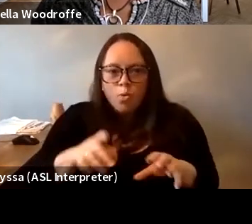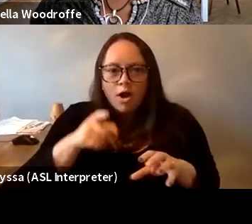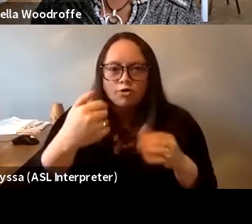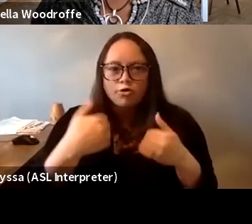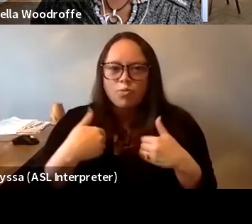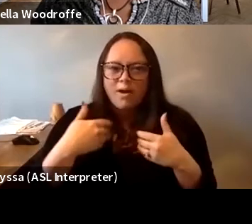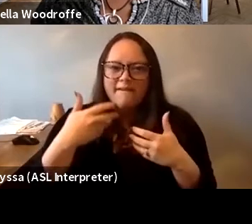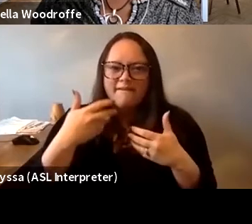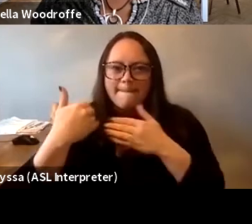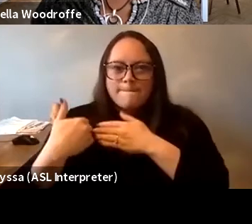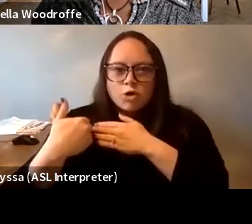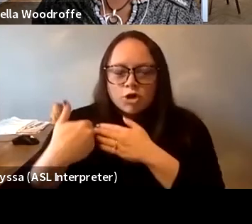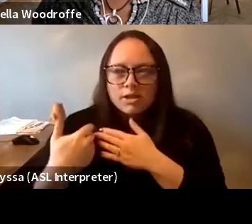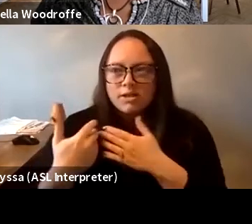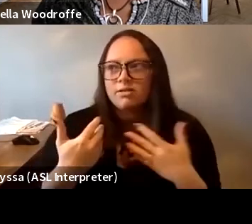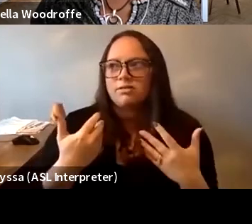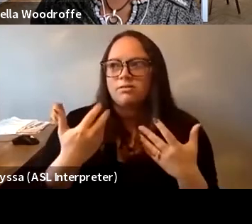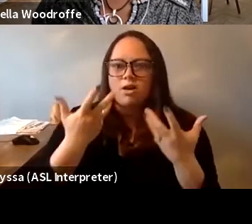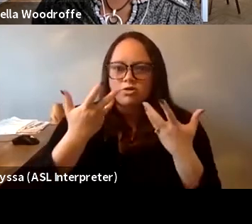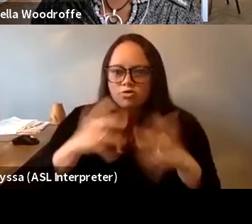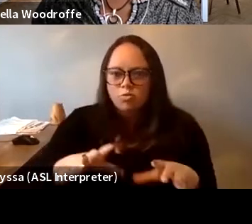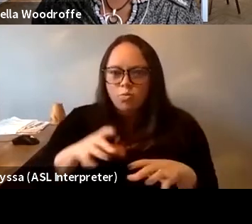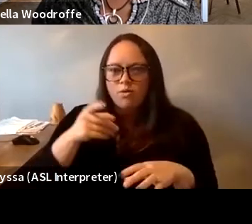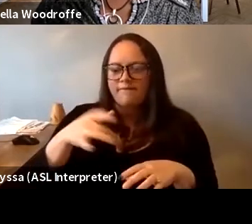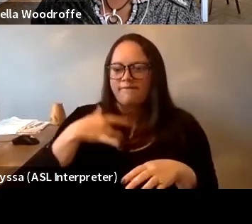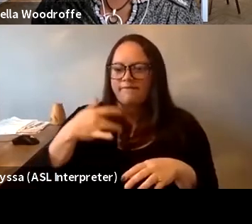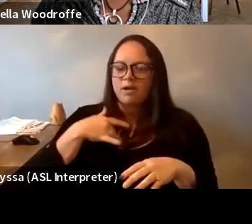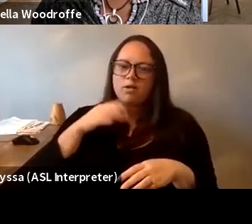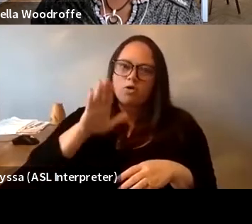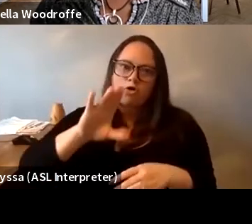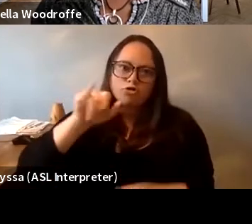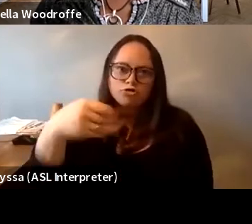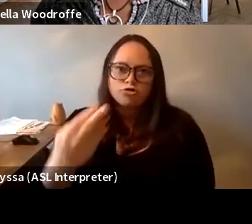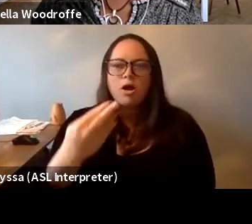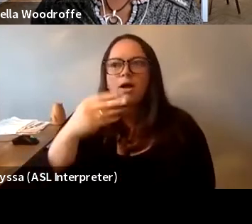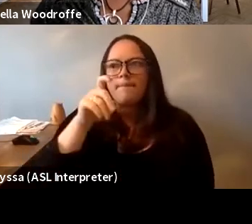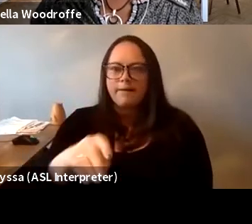her to feel like it's her job to educate everyone around her on,